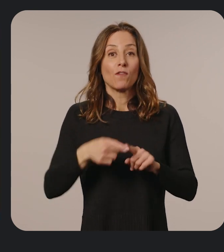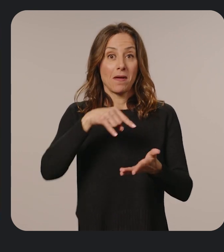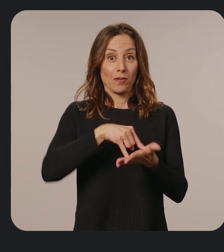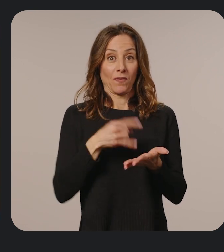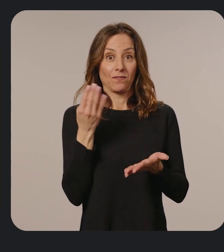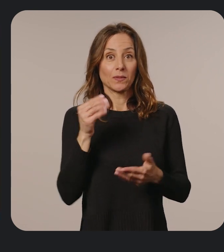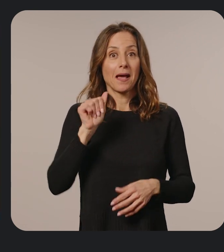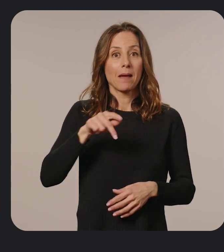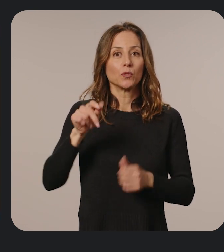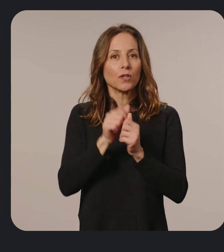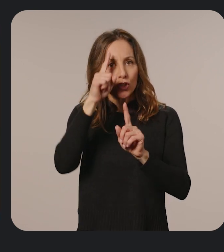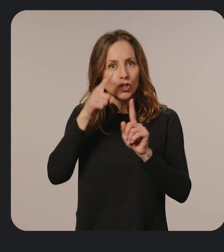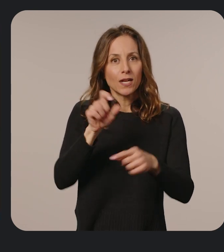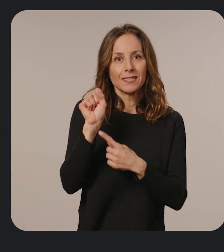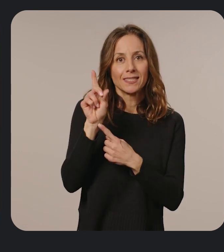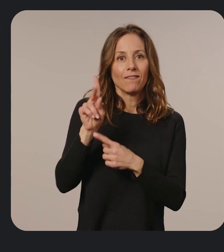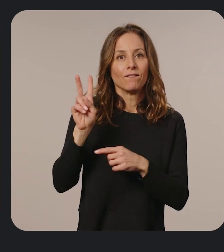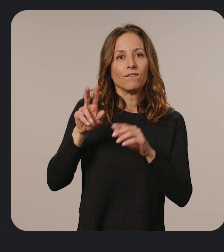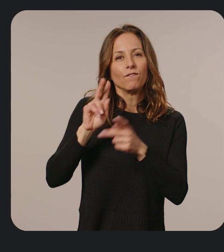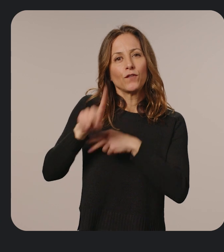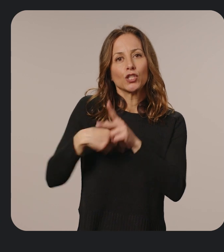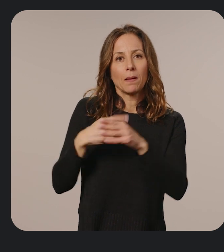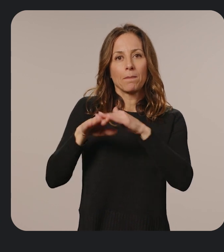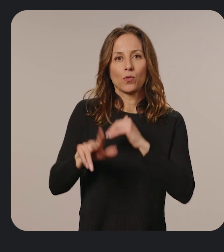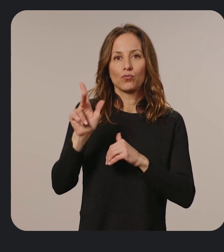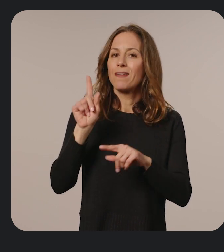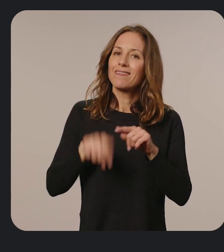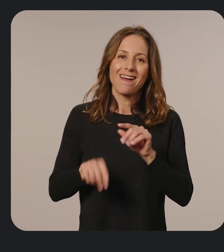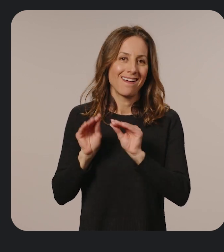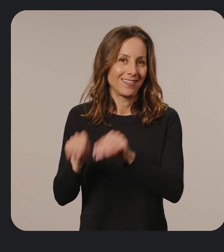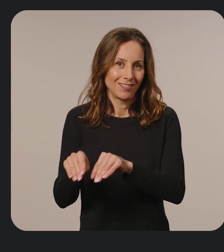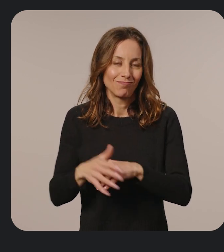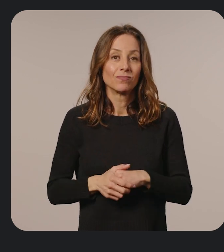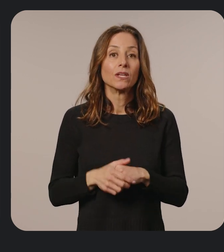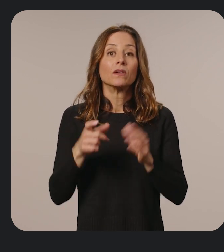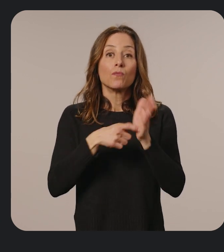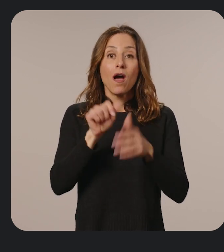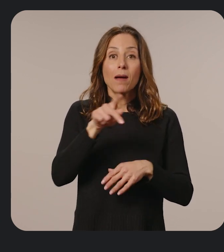From Android 14, apps with the target SDK version below 23 cannot be installed.